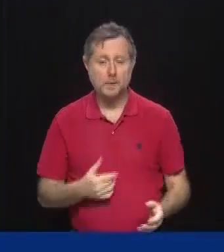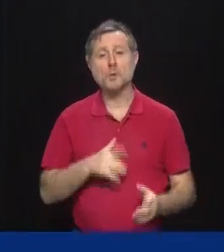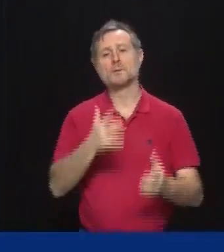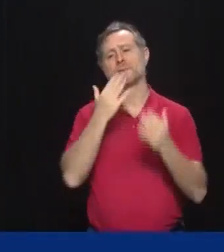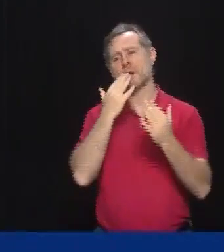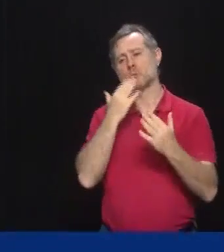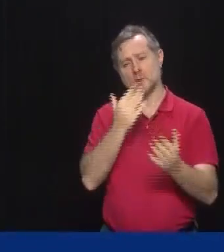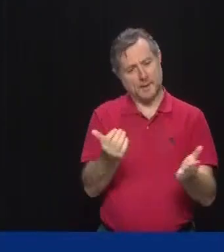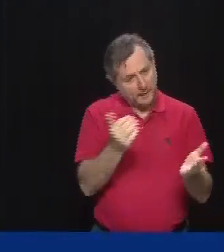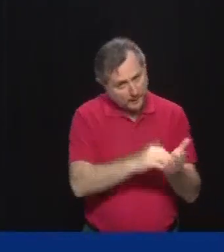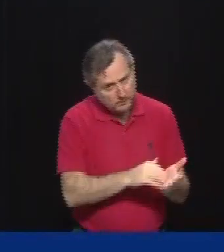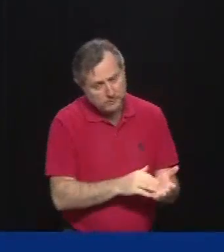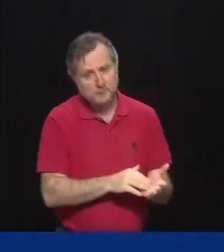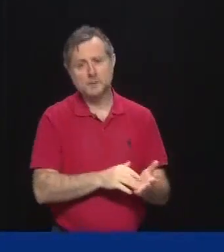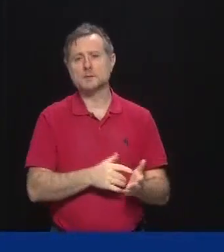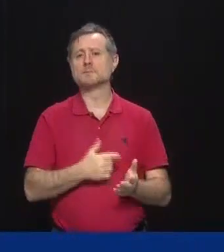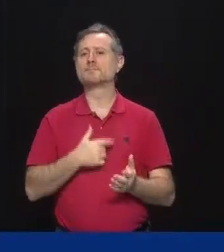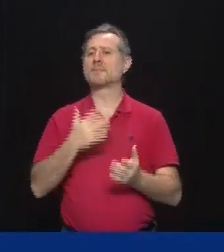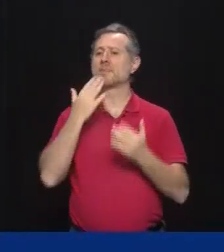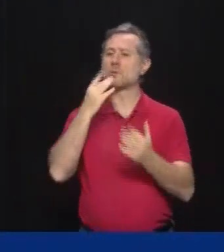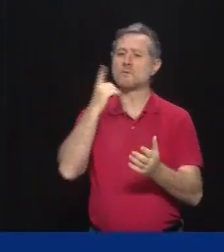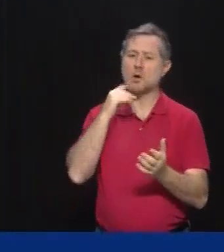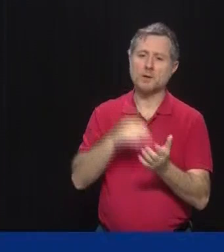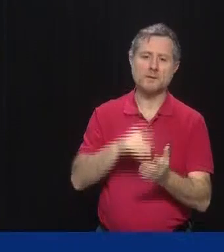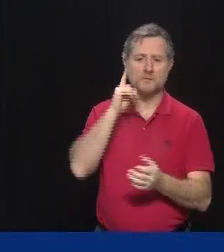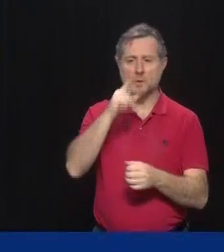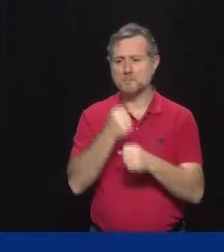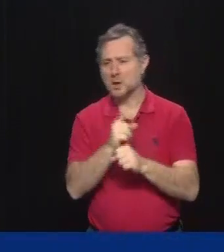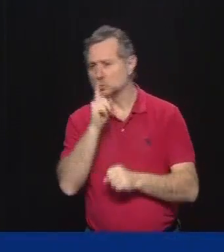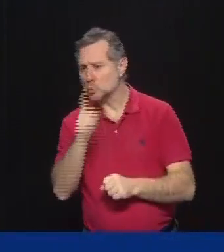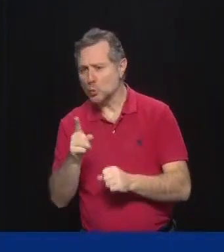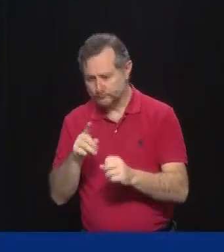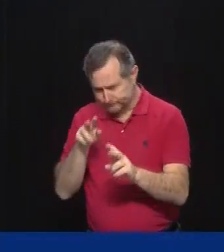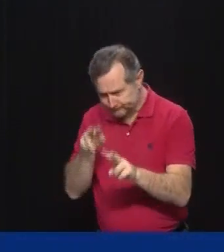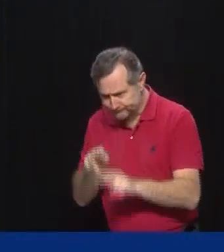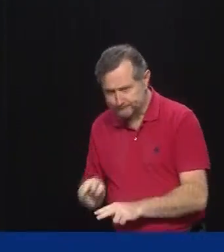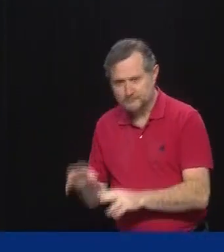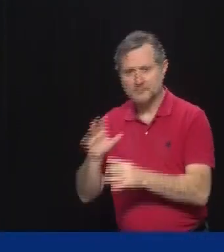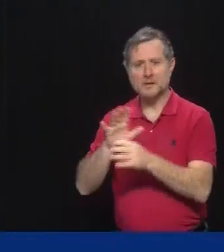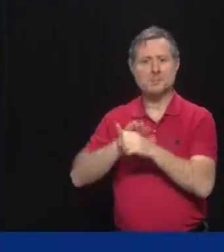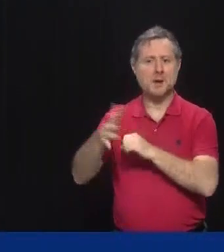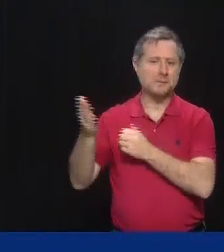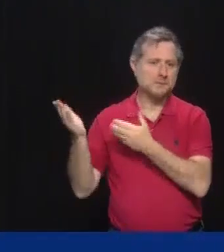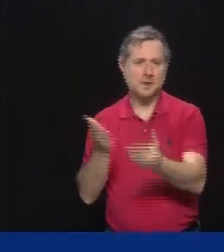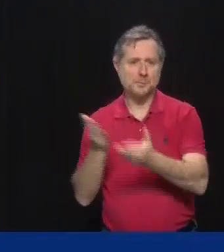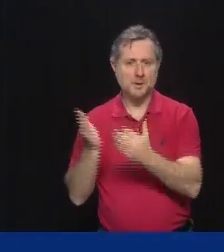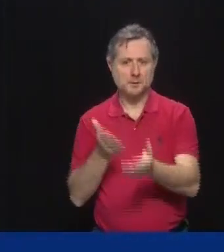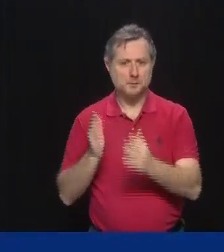THERE WILL BE PLENTY. WE'LL SEE HERE WE NEED TO BUMP UP THE EFFORTS.